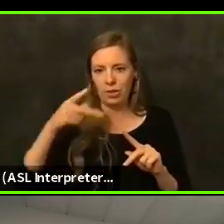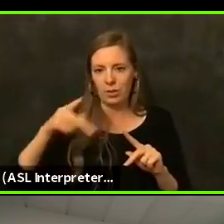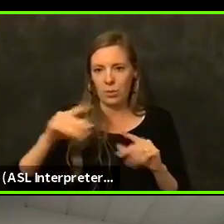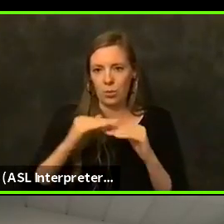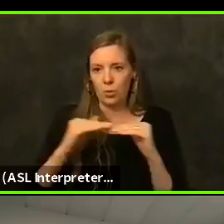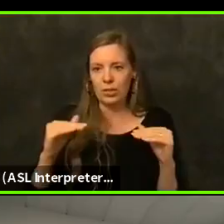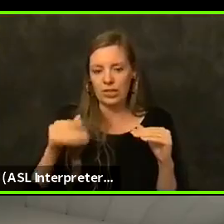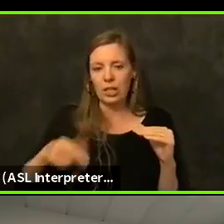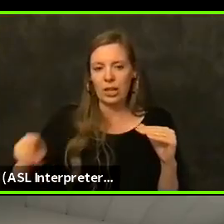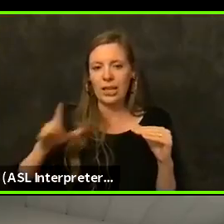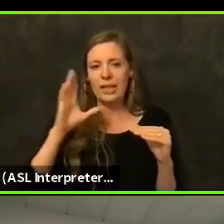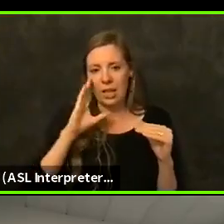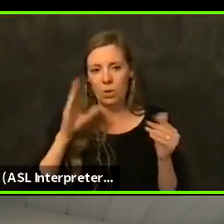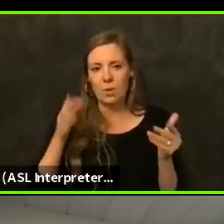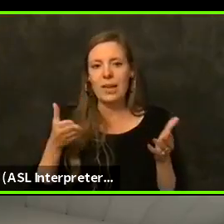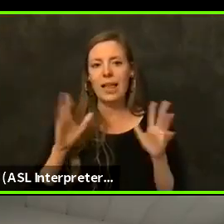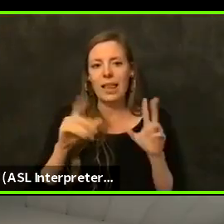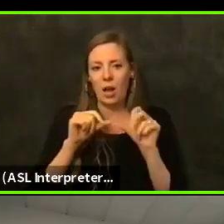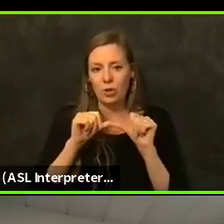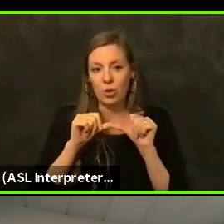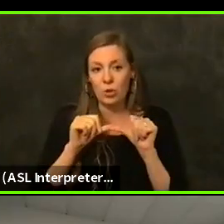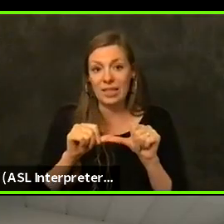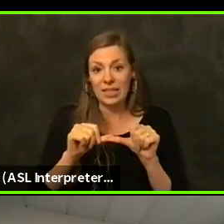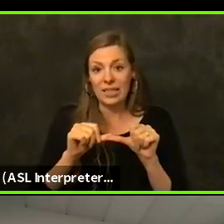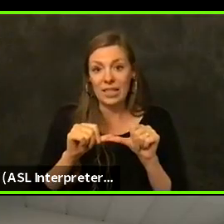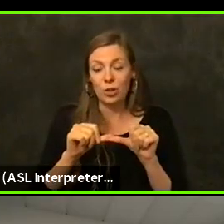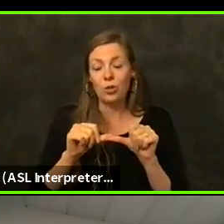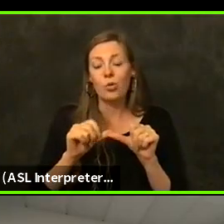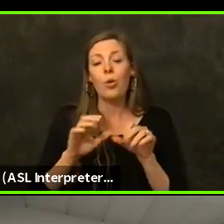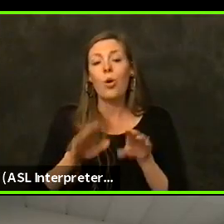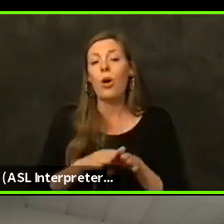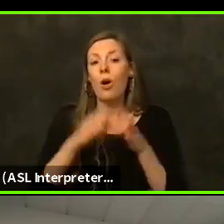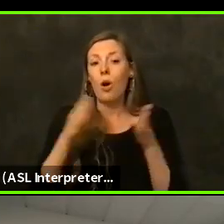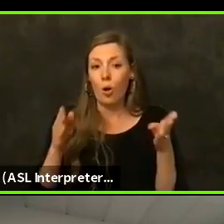be allowed to continue to remain open or continue.